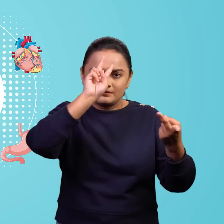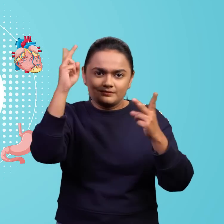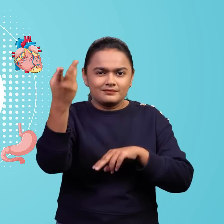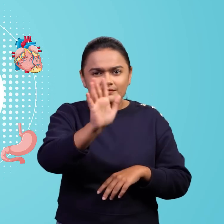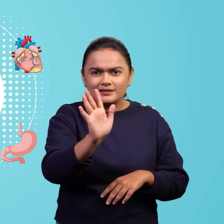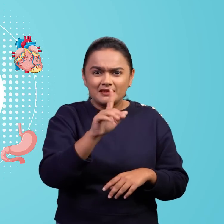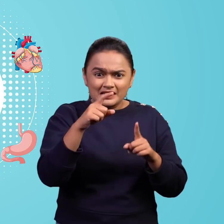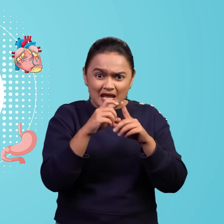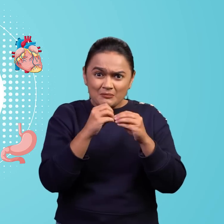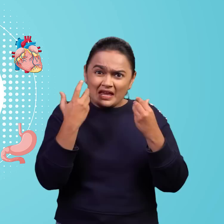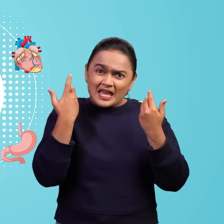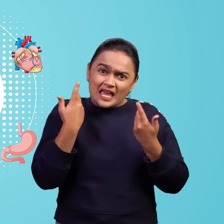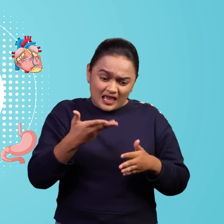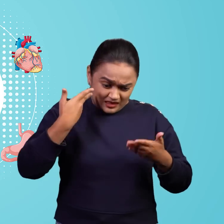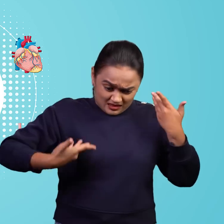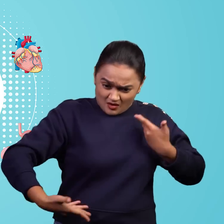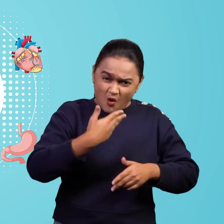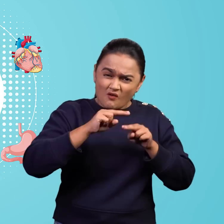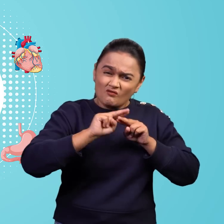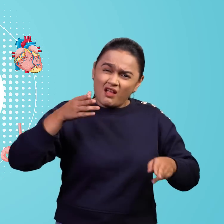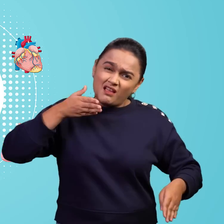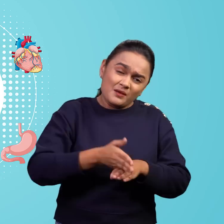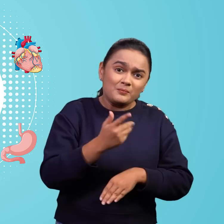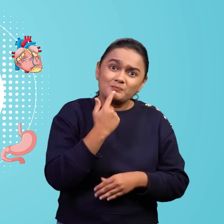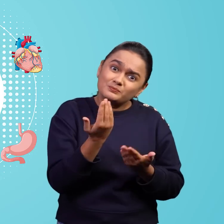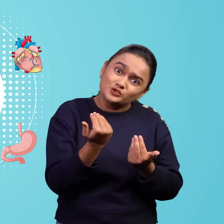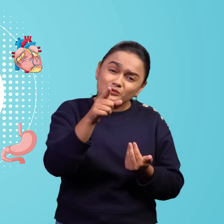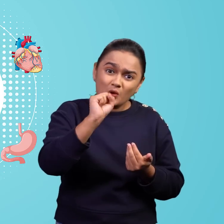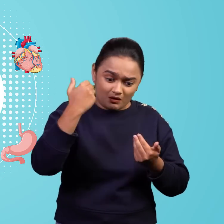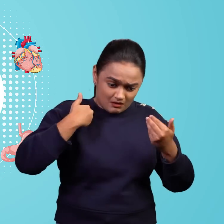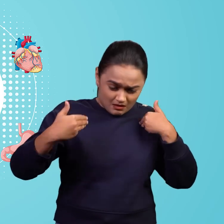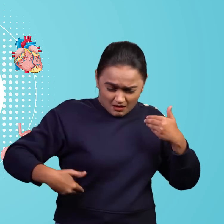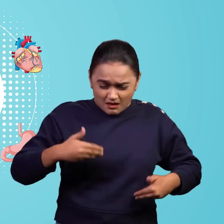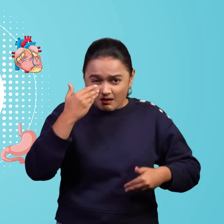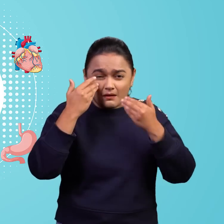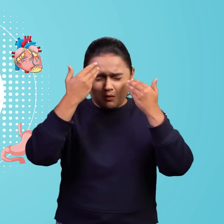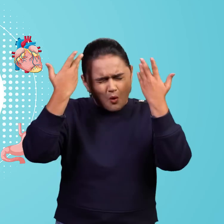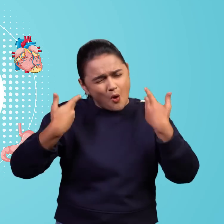Which organ does not get affected by diabetes? It can harm all of your organs.